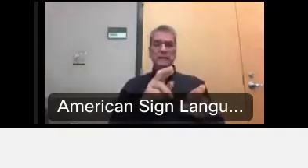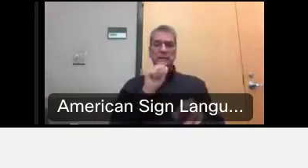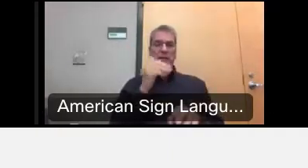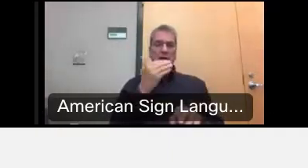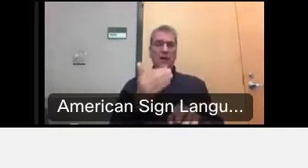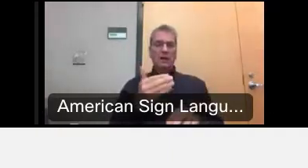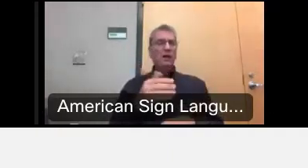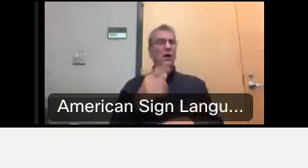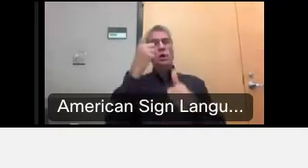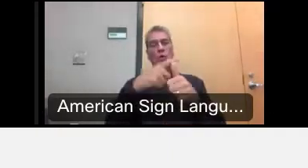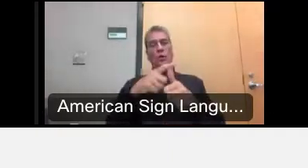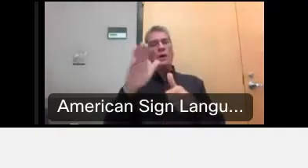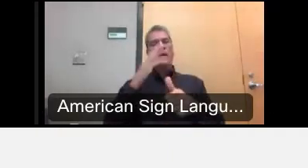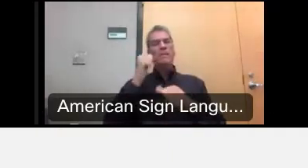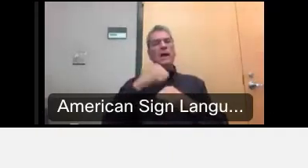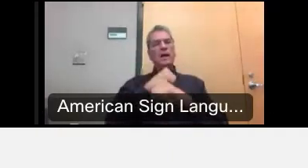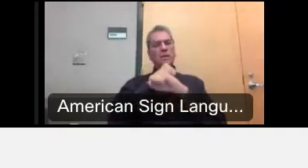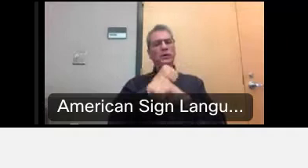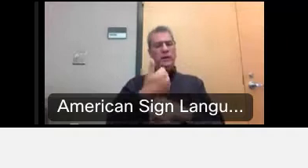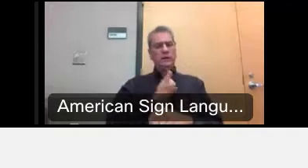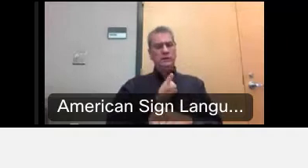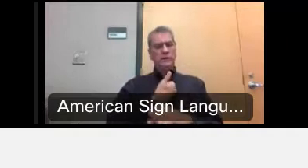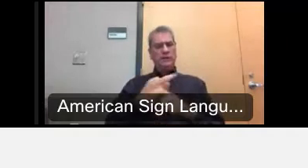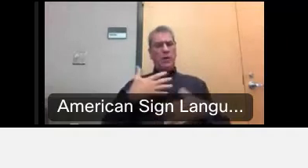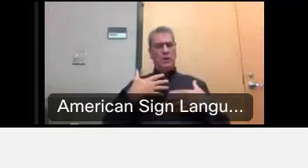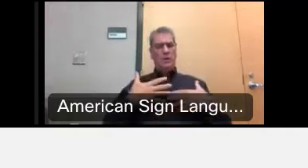protect yourself from a respiratory virus? Stay home don't go to work.